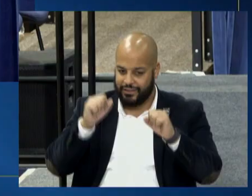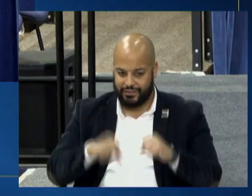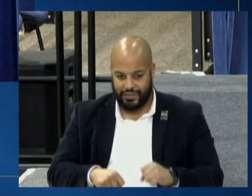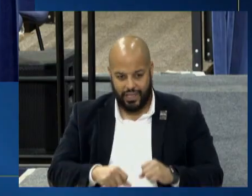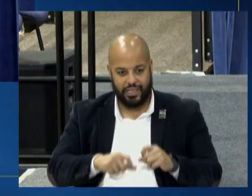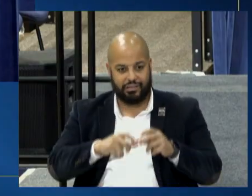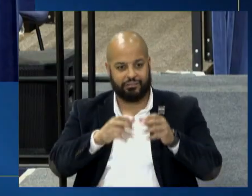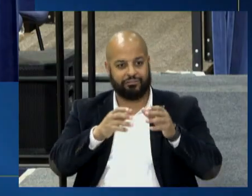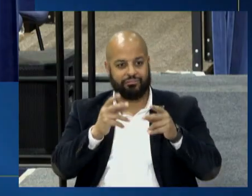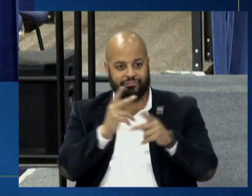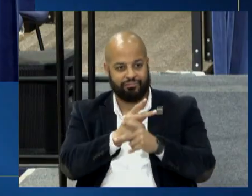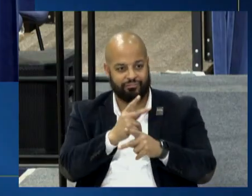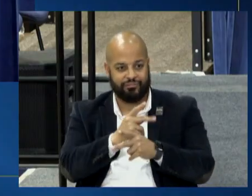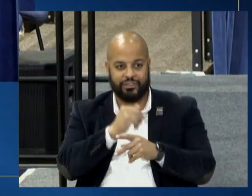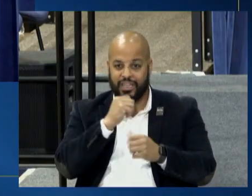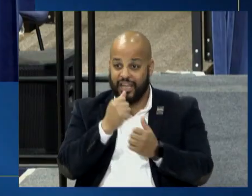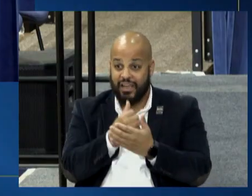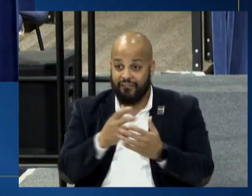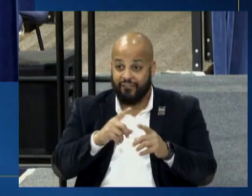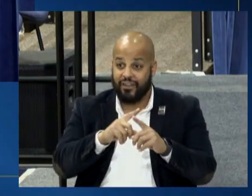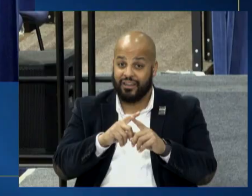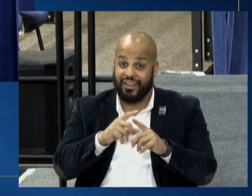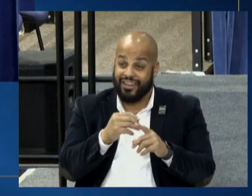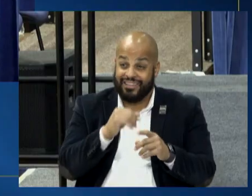not everything. It's not going to solve every problem, and it's not going to solve every